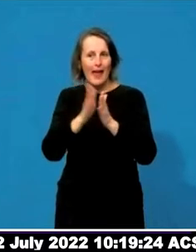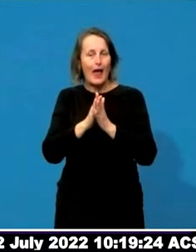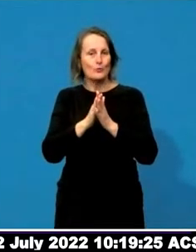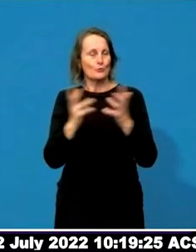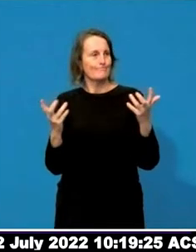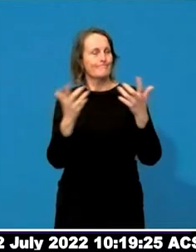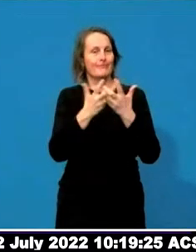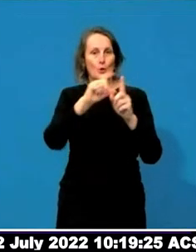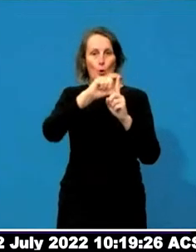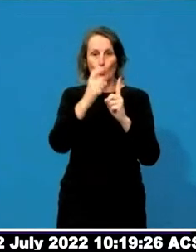Em is nodding.